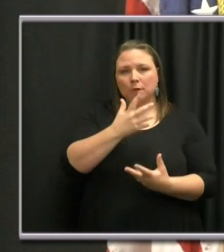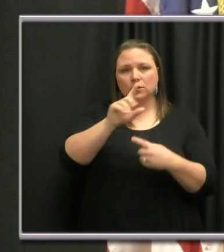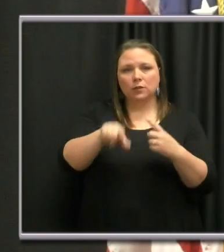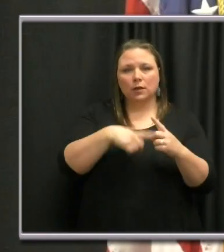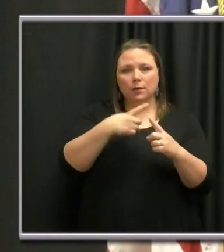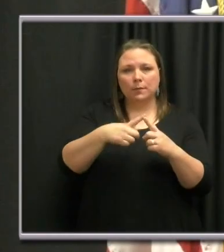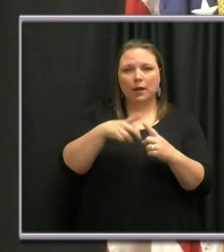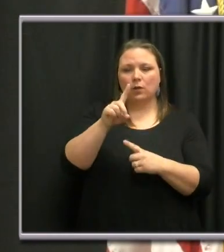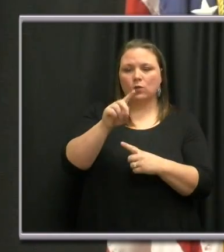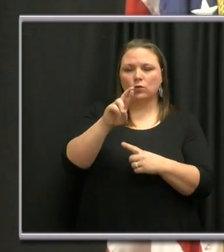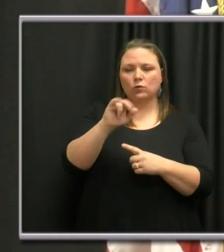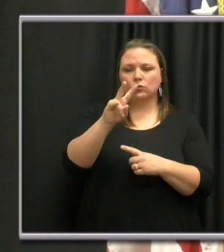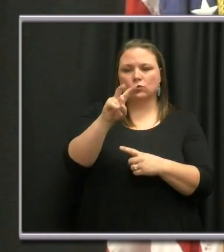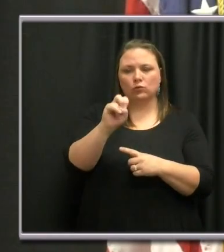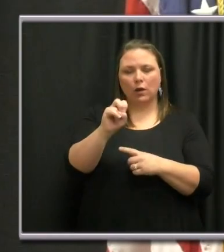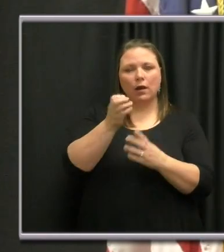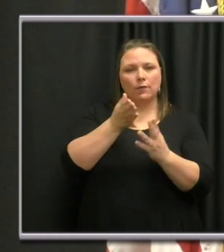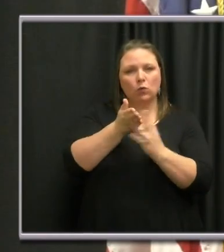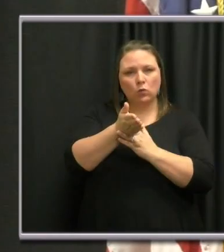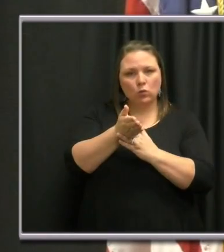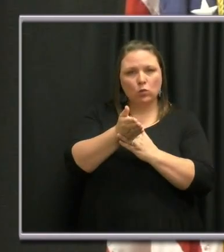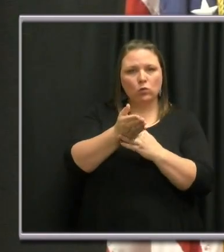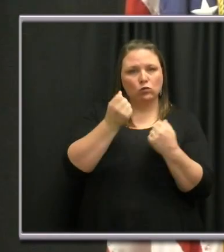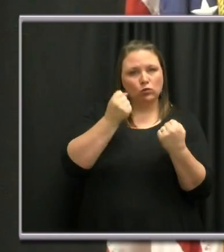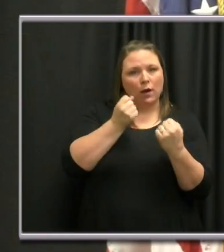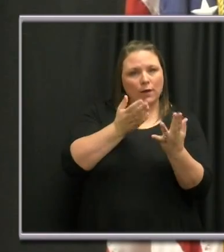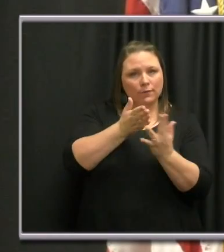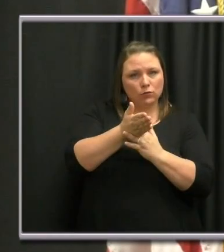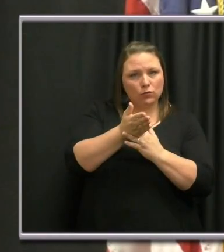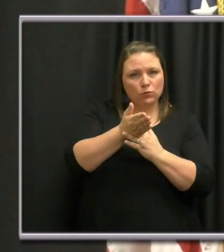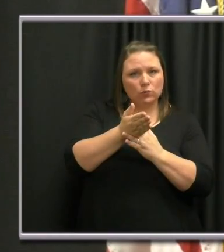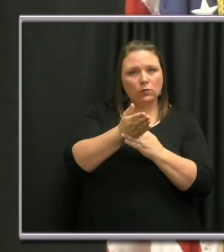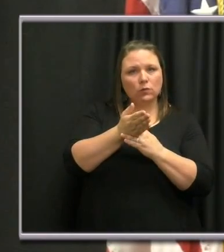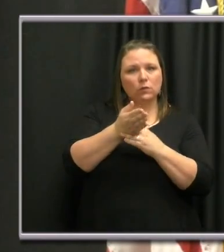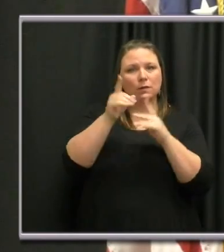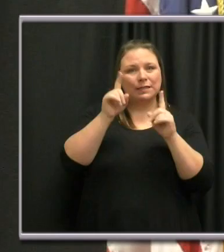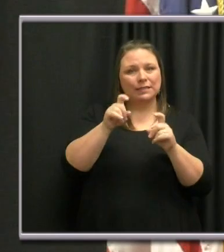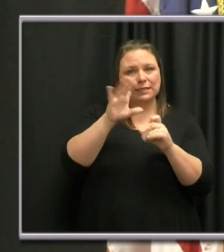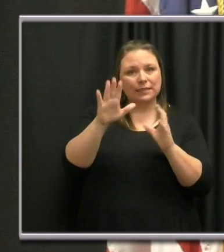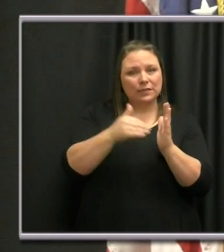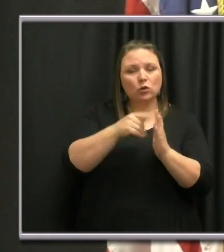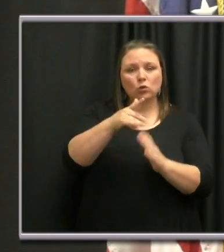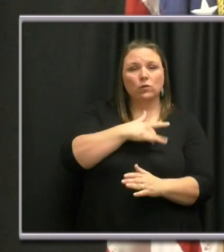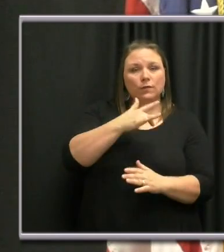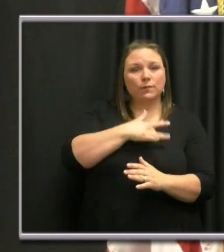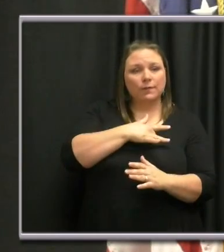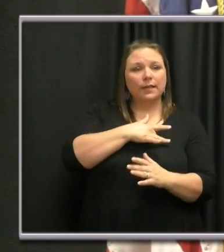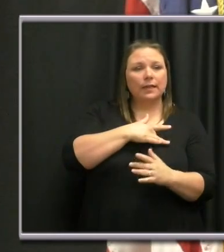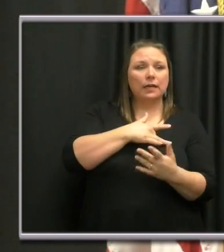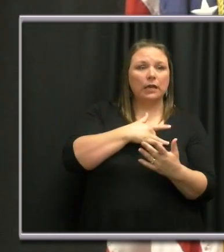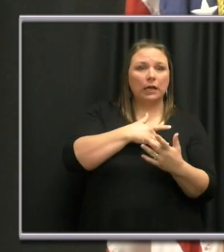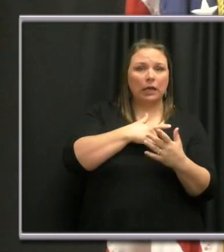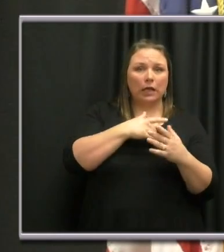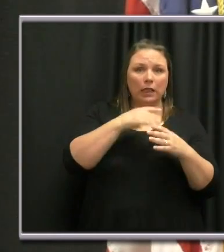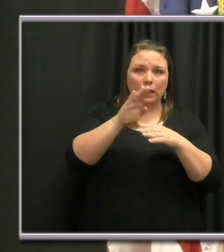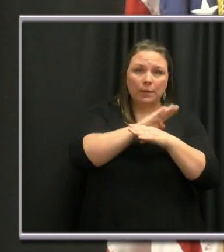BIT OF COLOR ON THE- THE DRIVE THRU TESTING CENTERS ARE THE